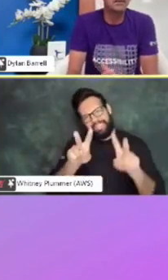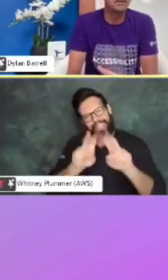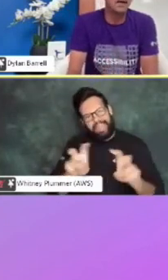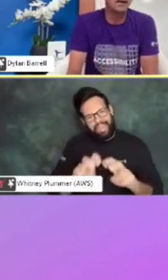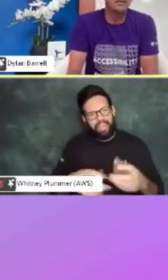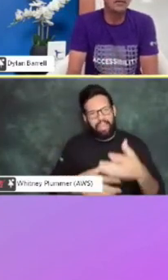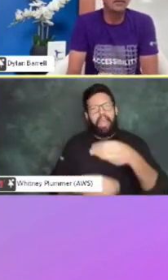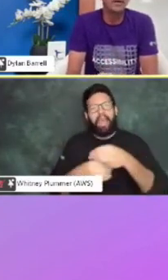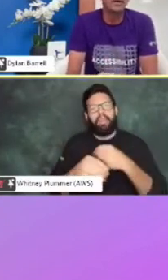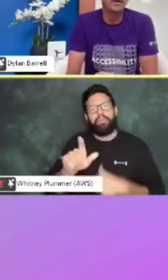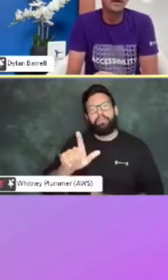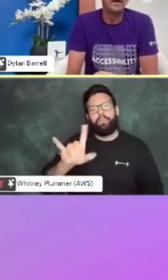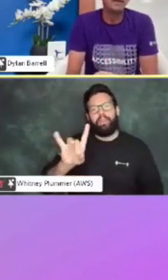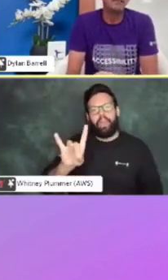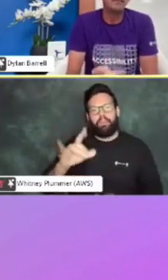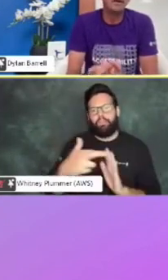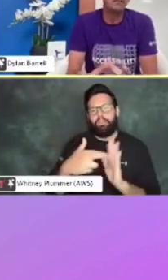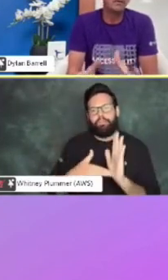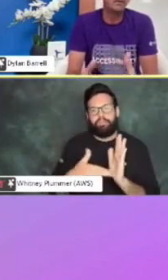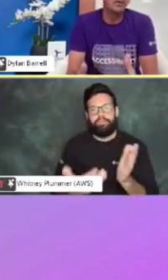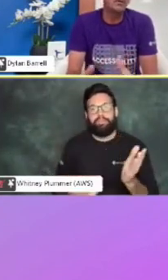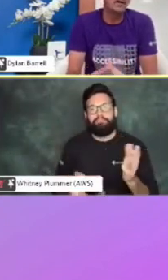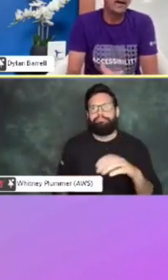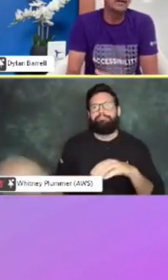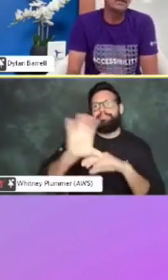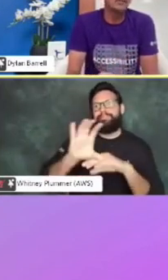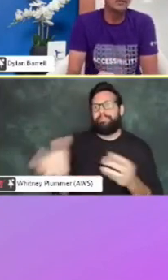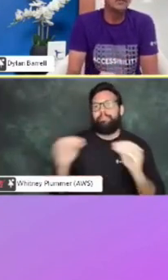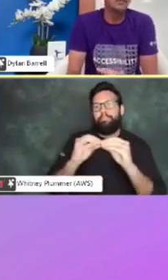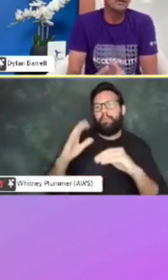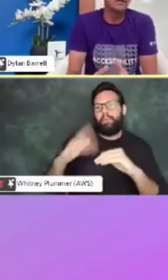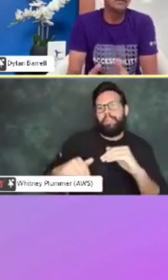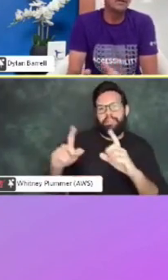that we had before, but we also added support for PDF/UA.